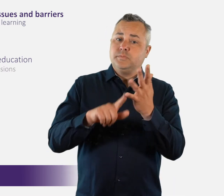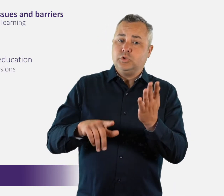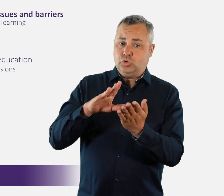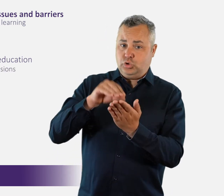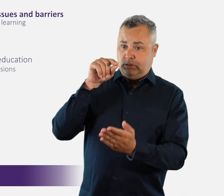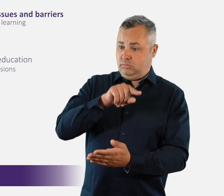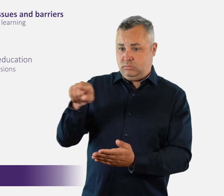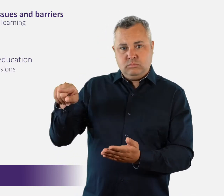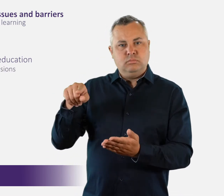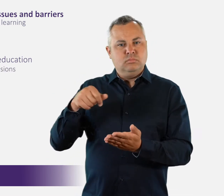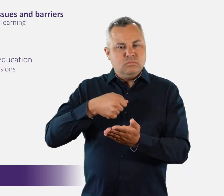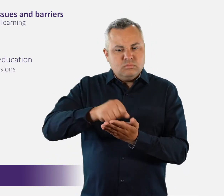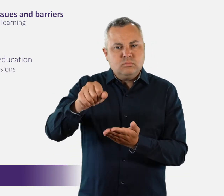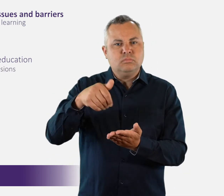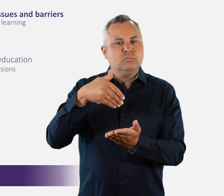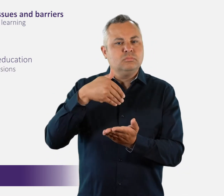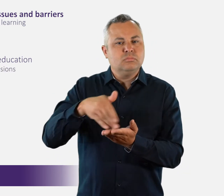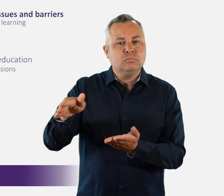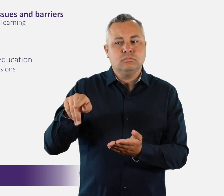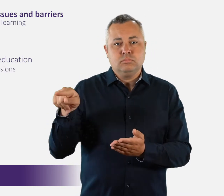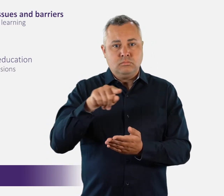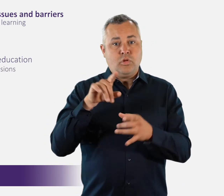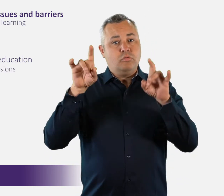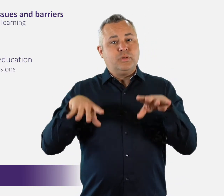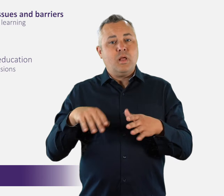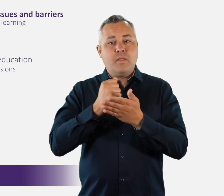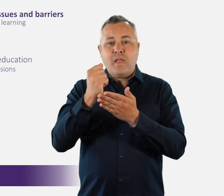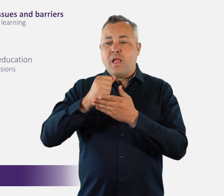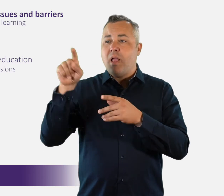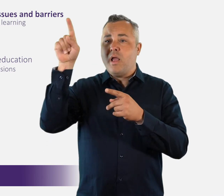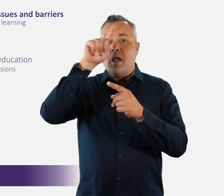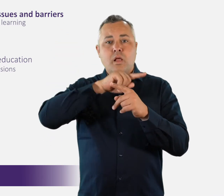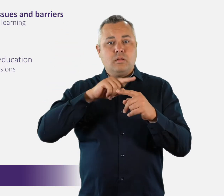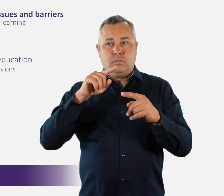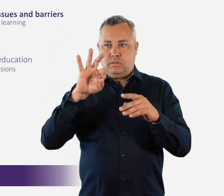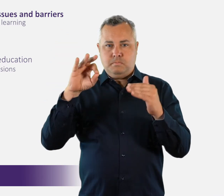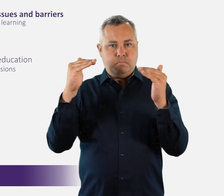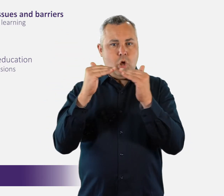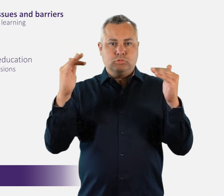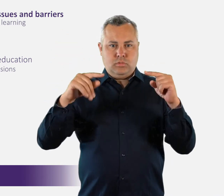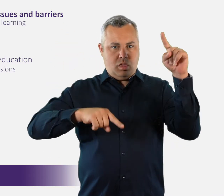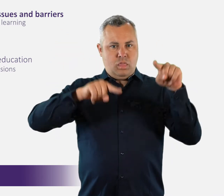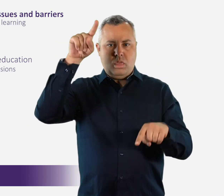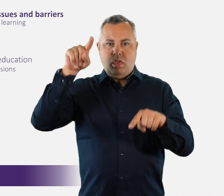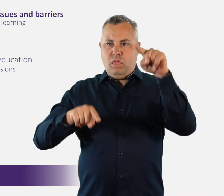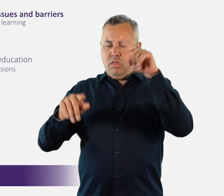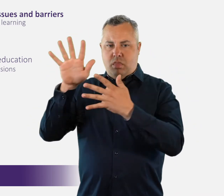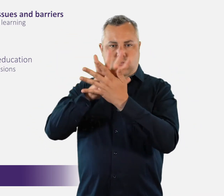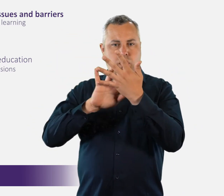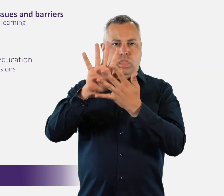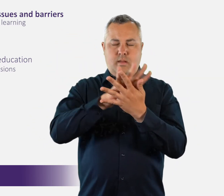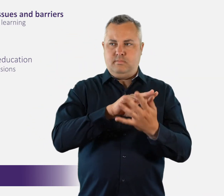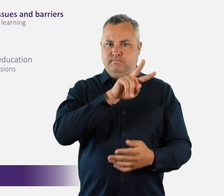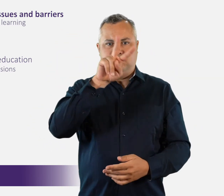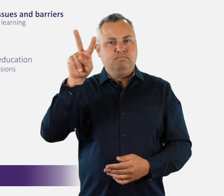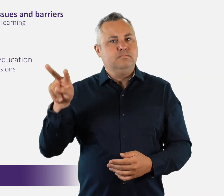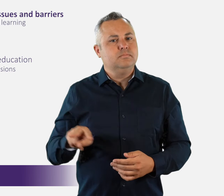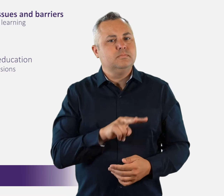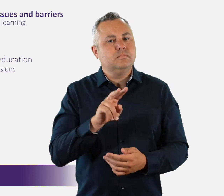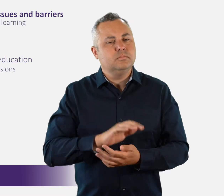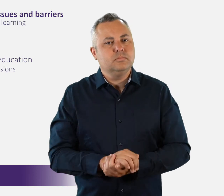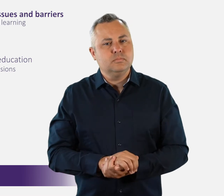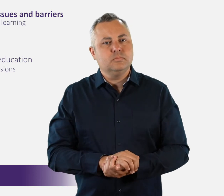There is a lack of consistent national data on the suspension and expulsion of students with disability.